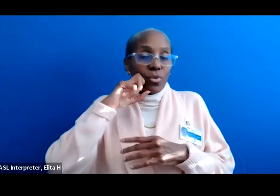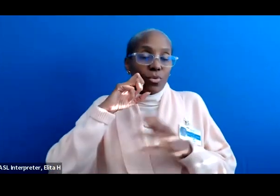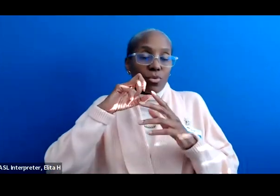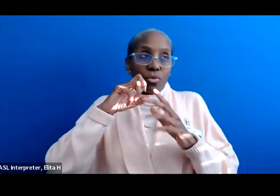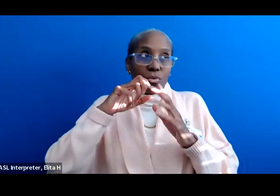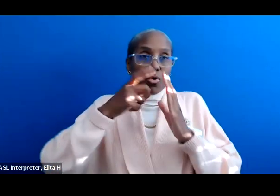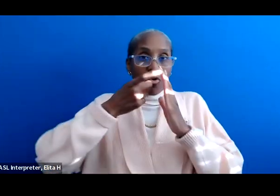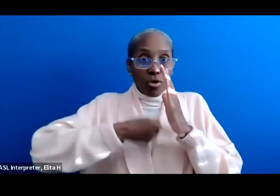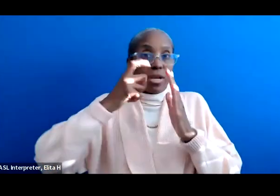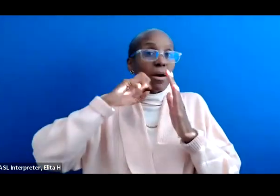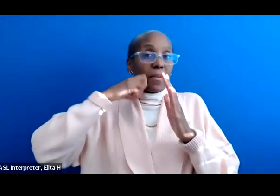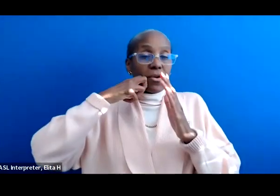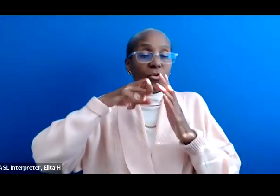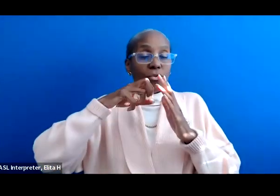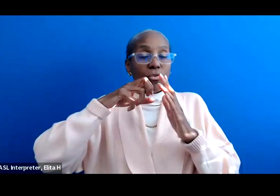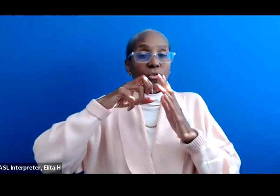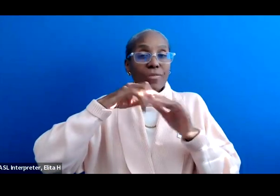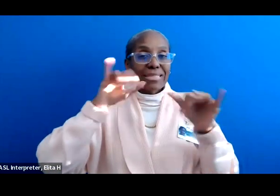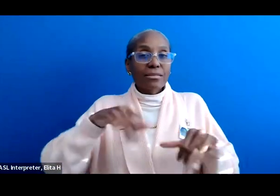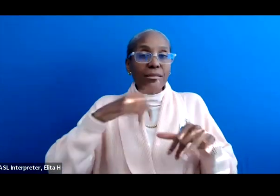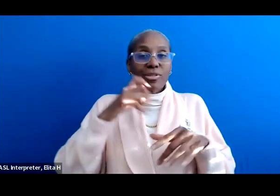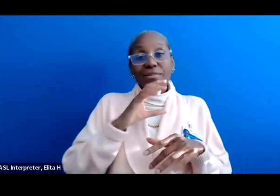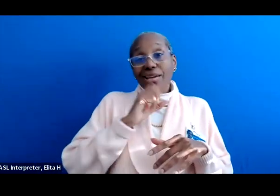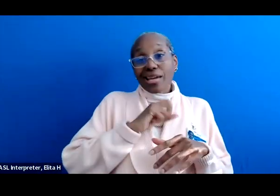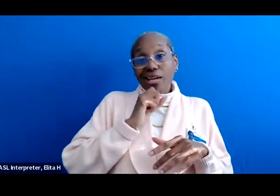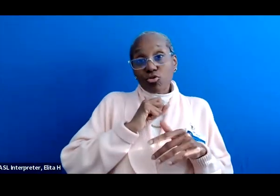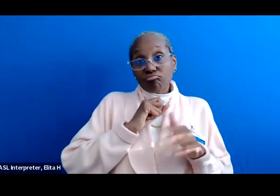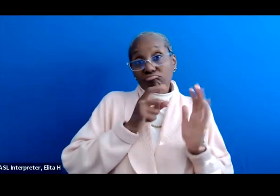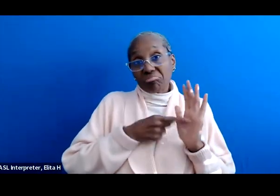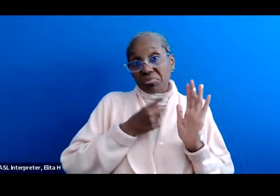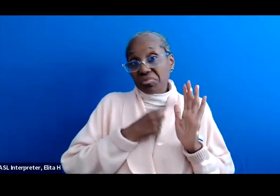Again, with aging, sometimes things don't work as well as they used to.